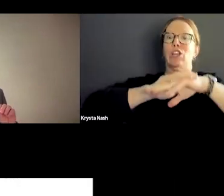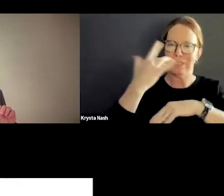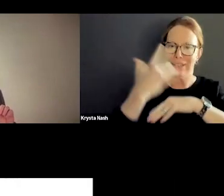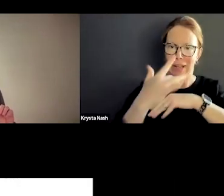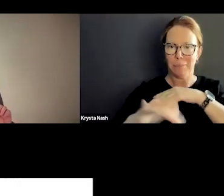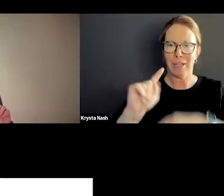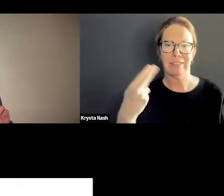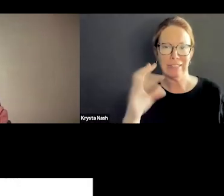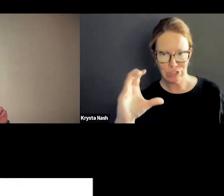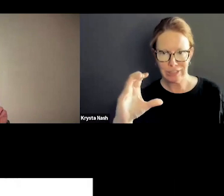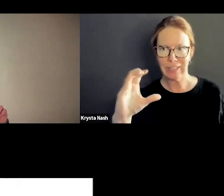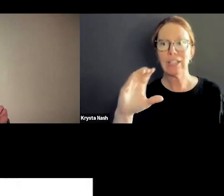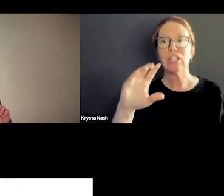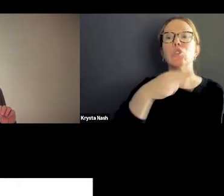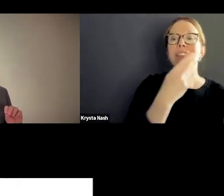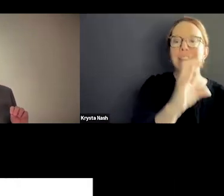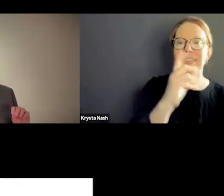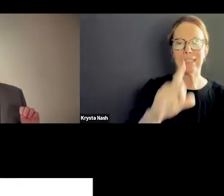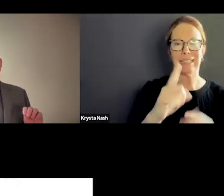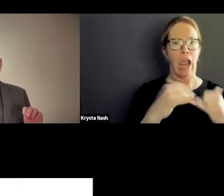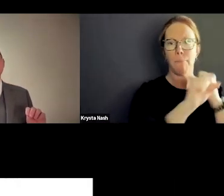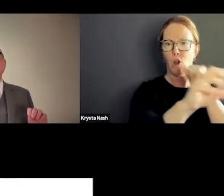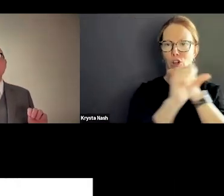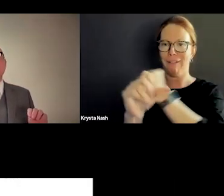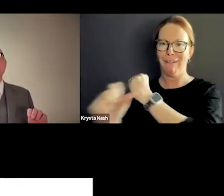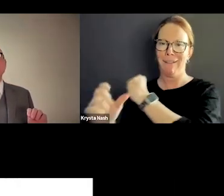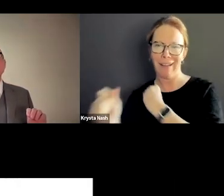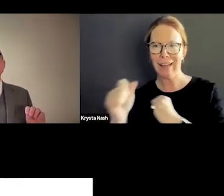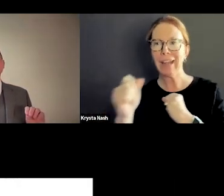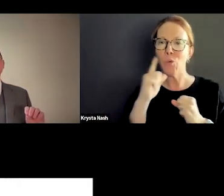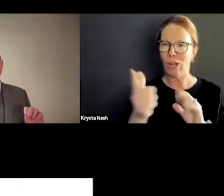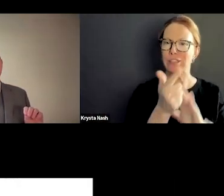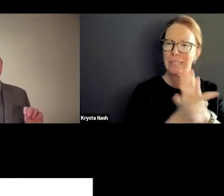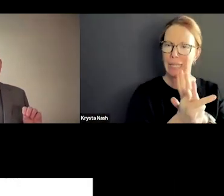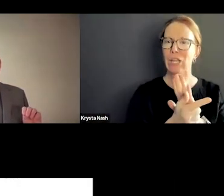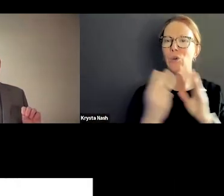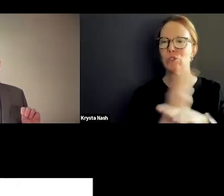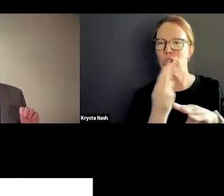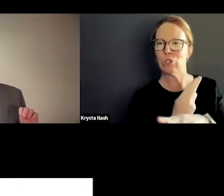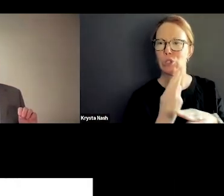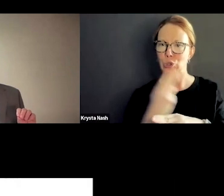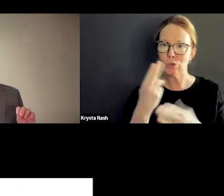So you will see how THC is now marketed in lots of these places where it is legalized to, purchase cannabis products.